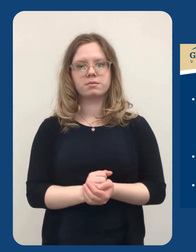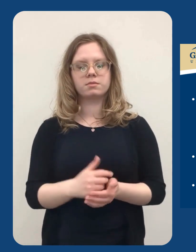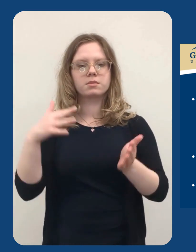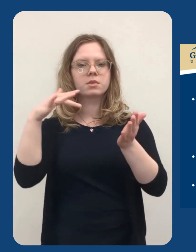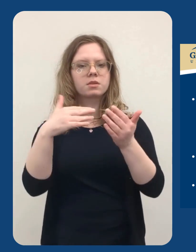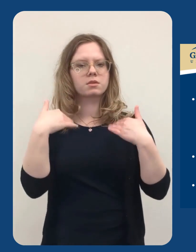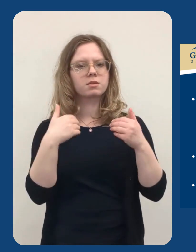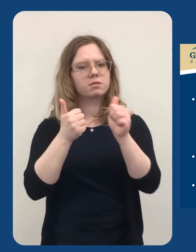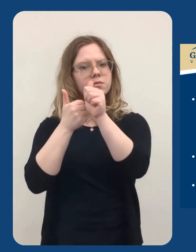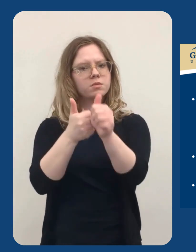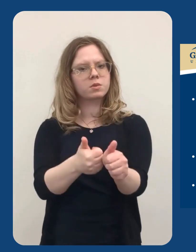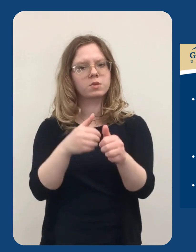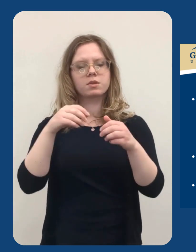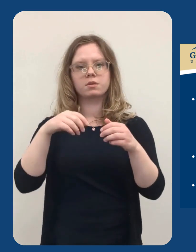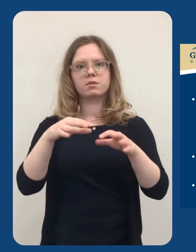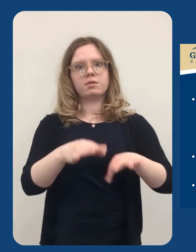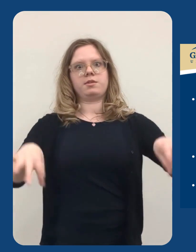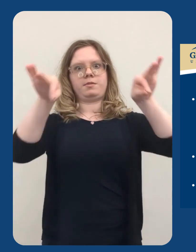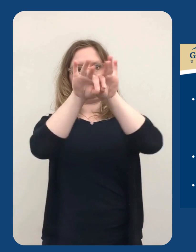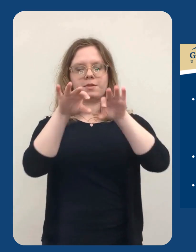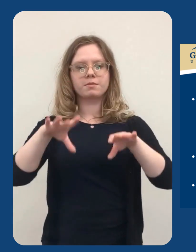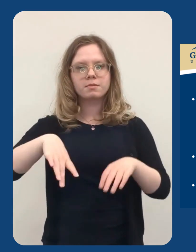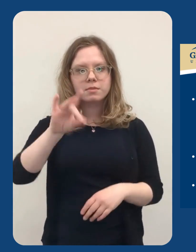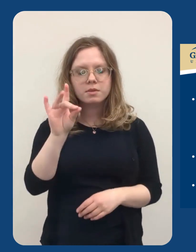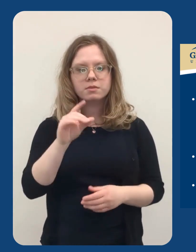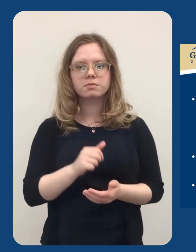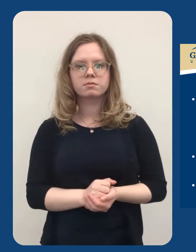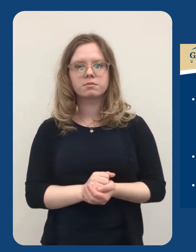The study had the following key findings: